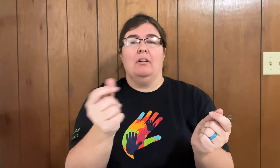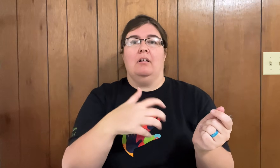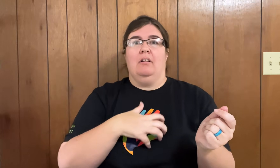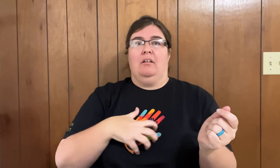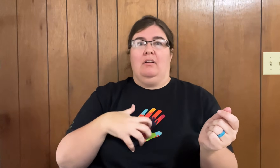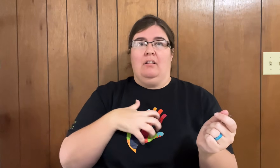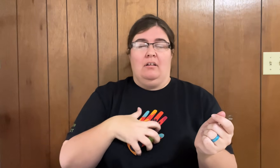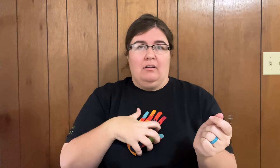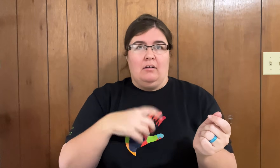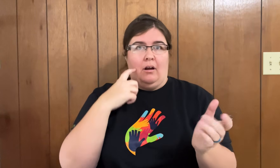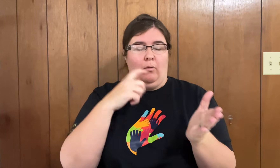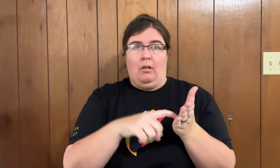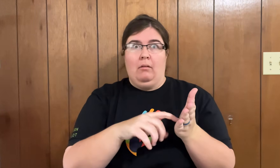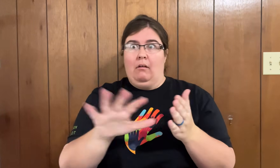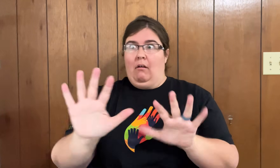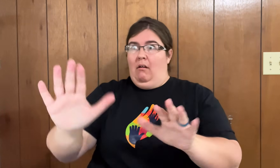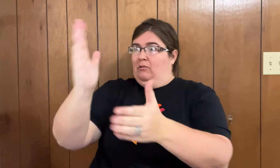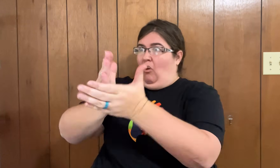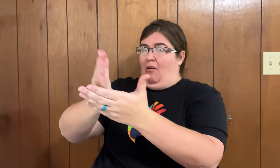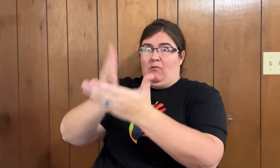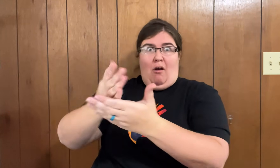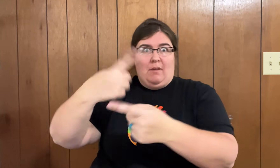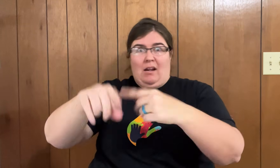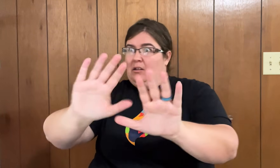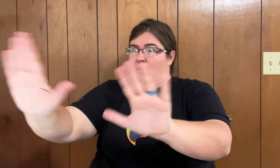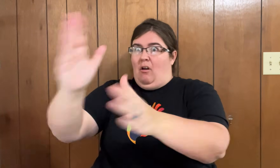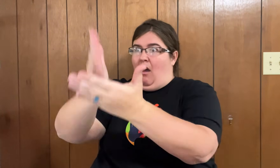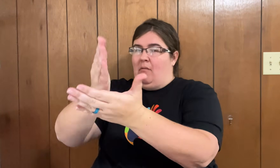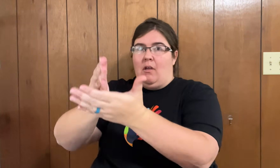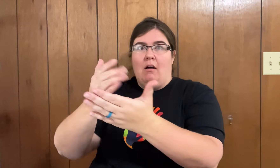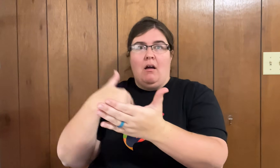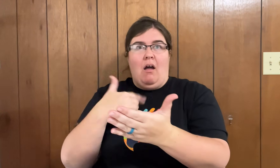heartbeat. As soon as I realized what was happening I wanted to shout, "Stop signing!